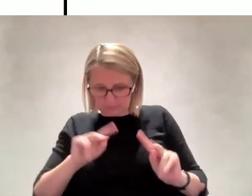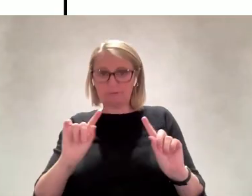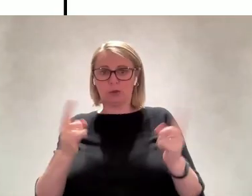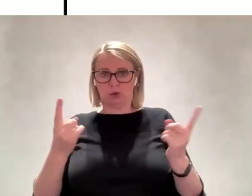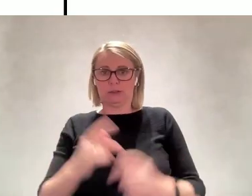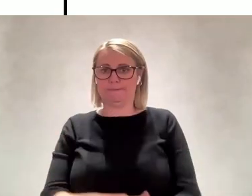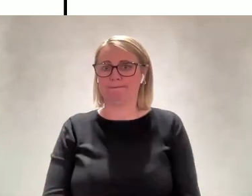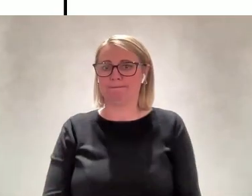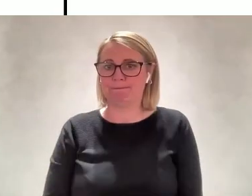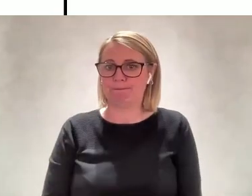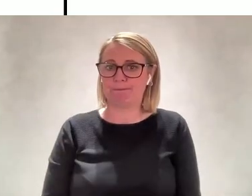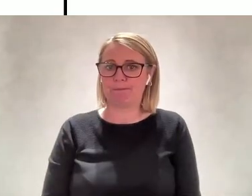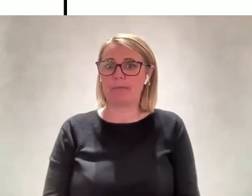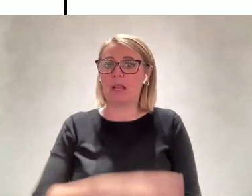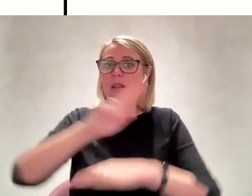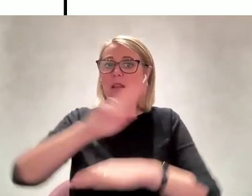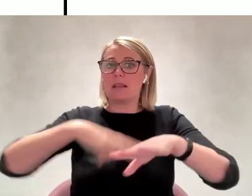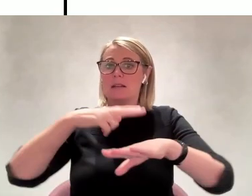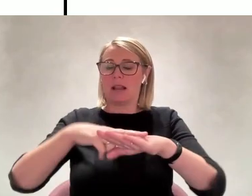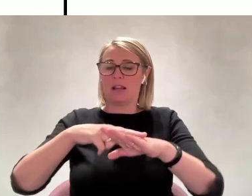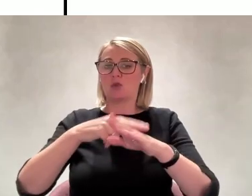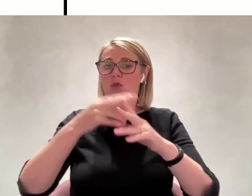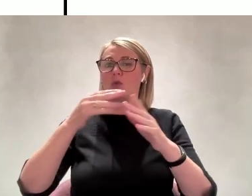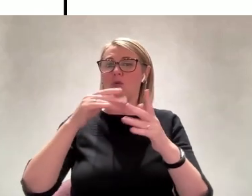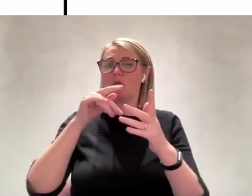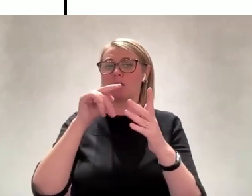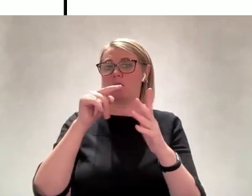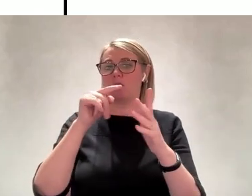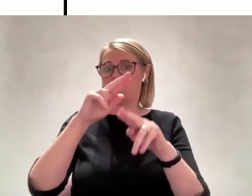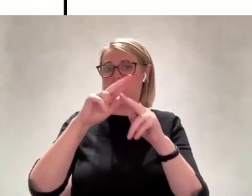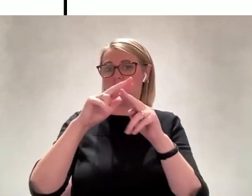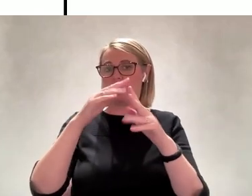The national framework and Australia's AI ethics